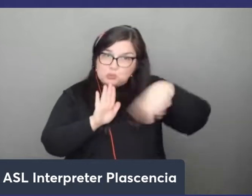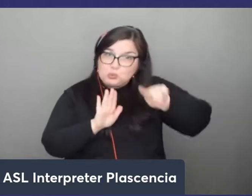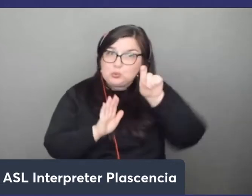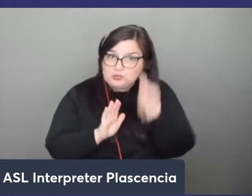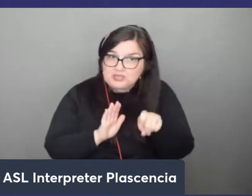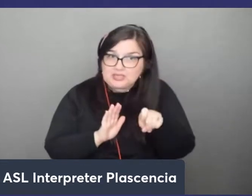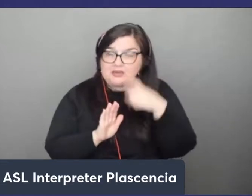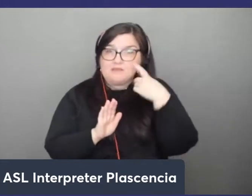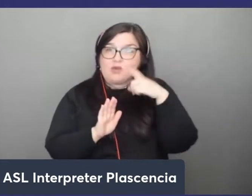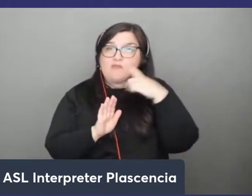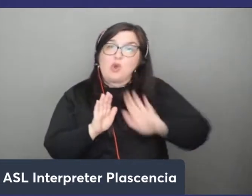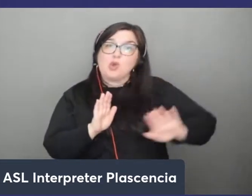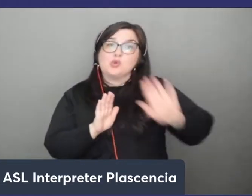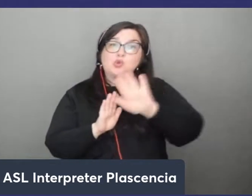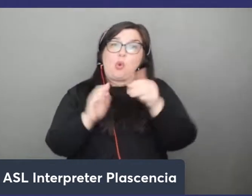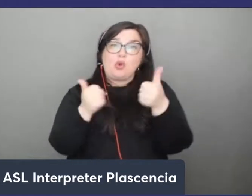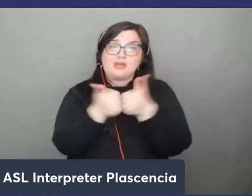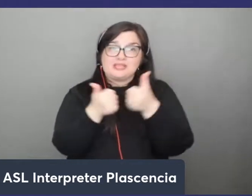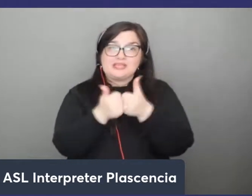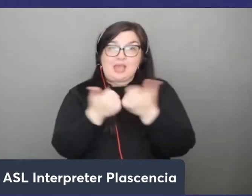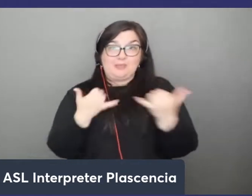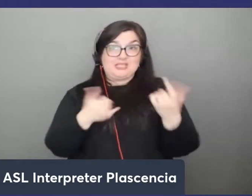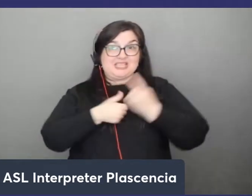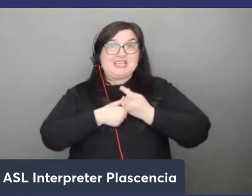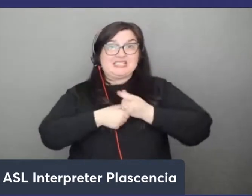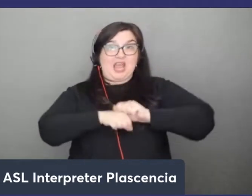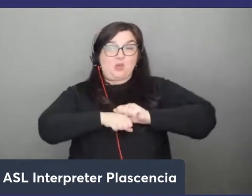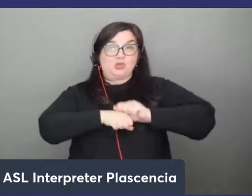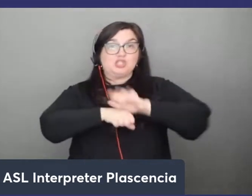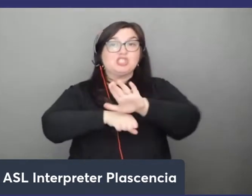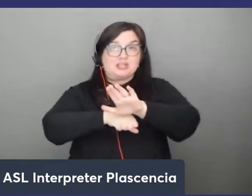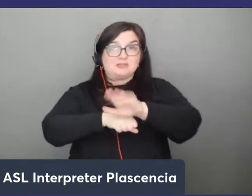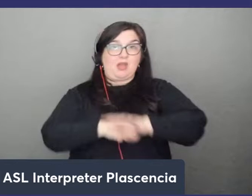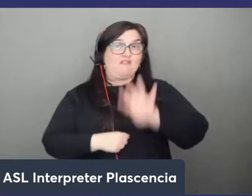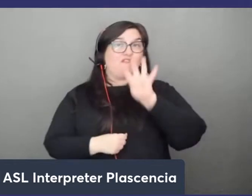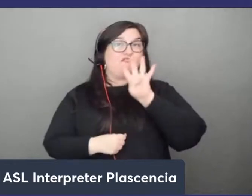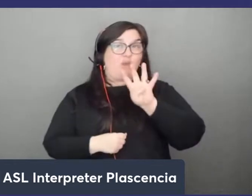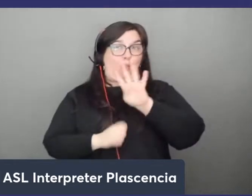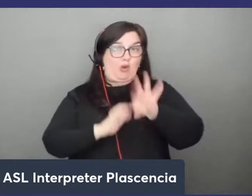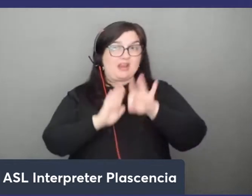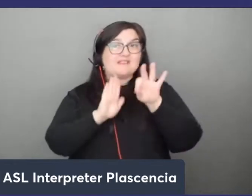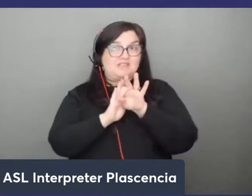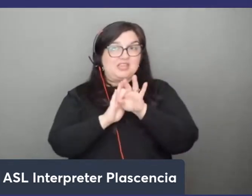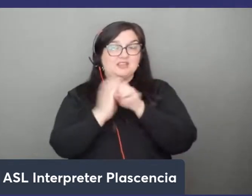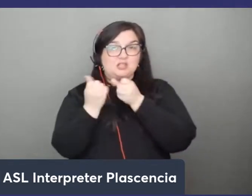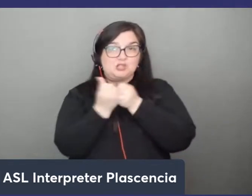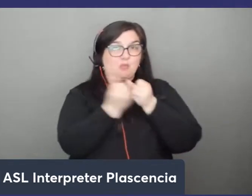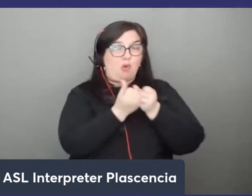Today, we are shipping out with four features that are supported out of the box: